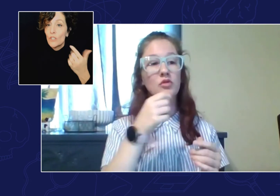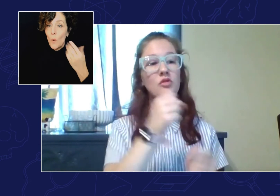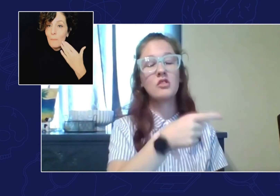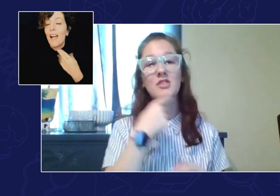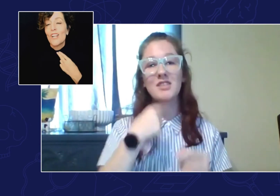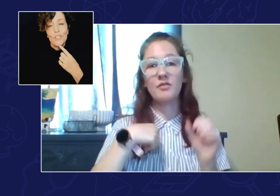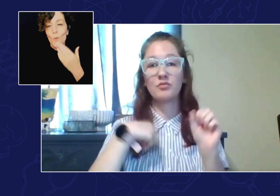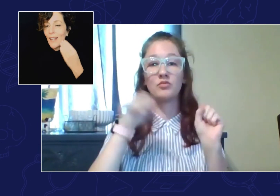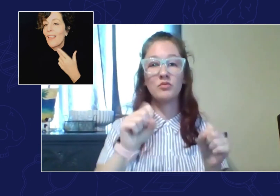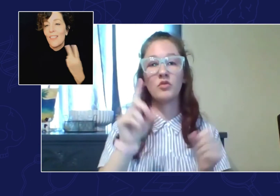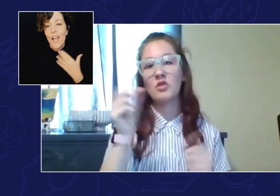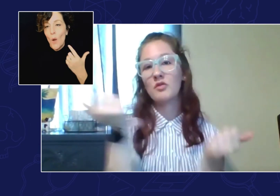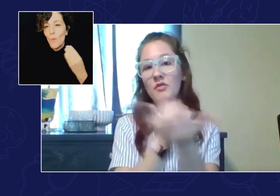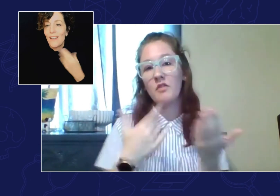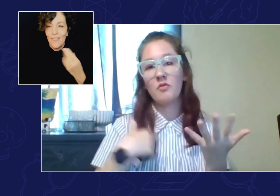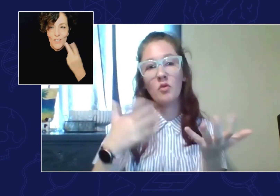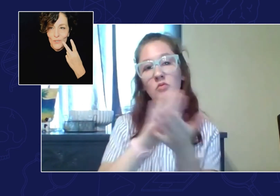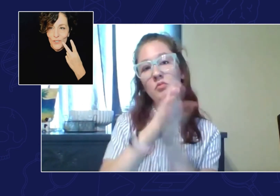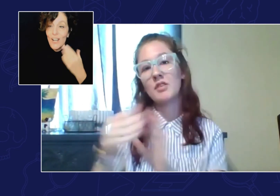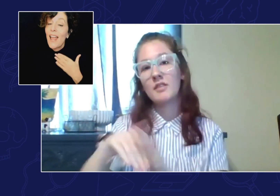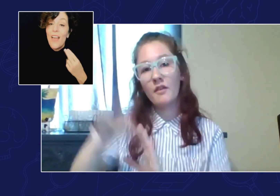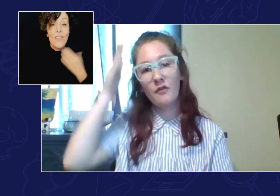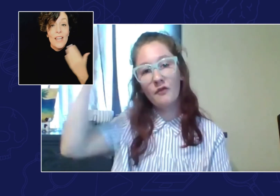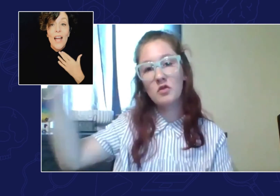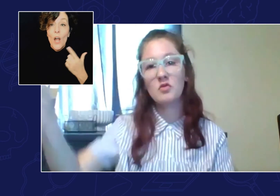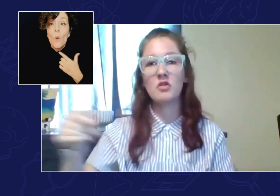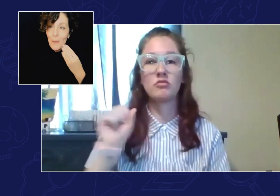The doctor told me I could do anything I want in the future,